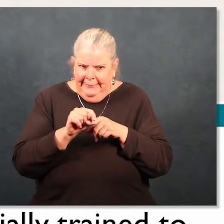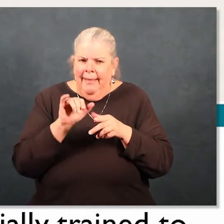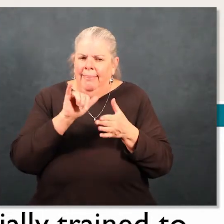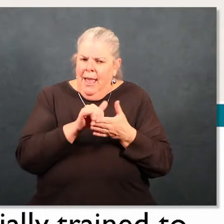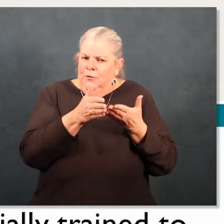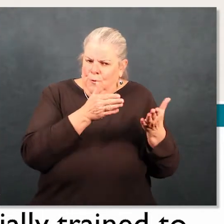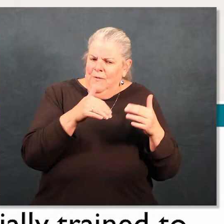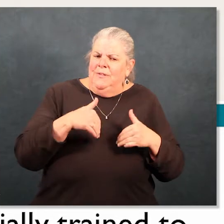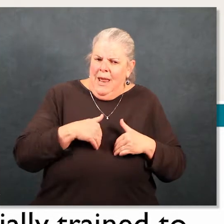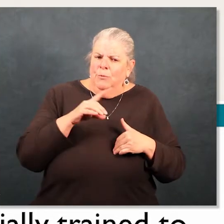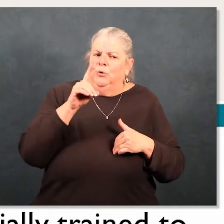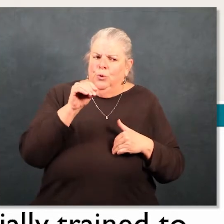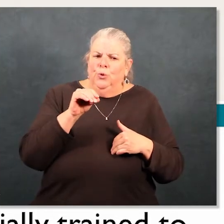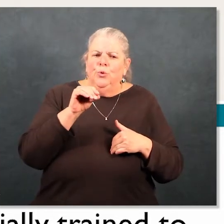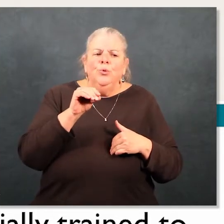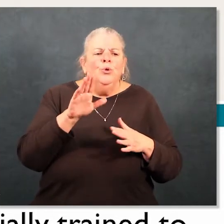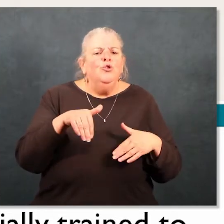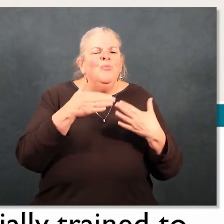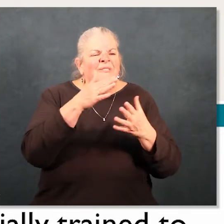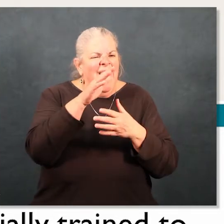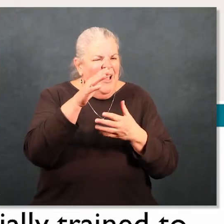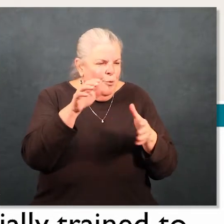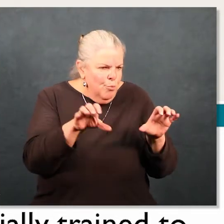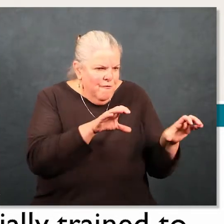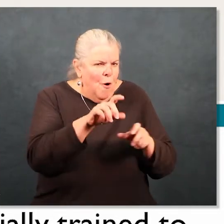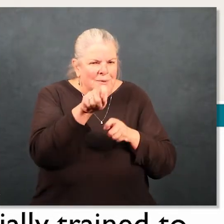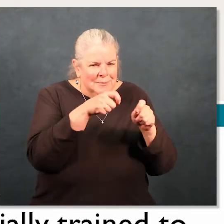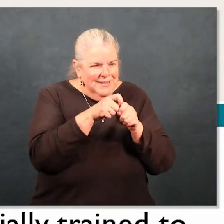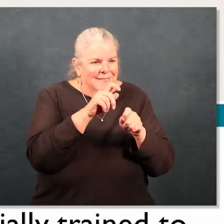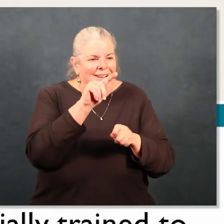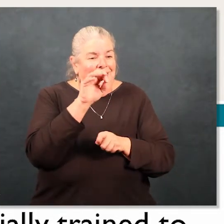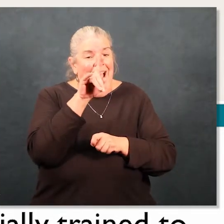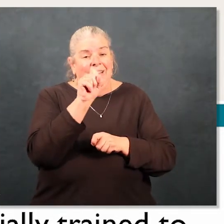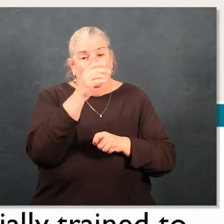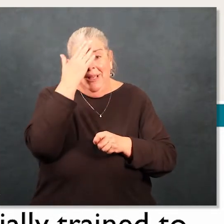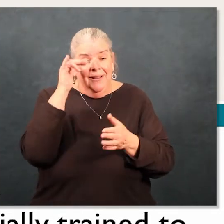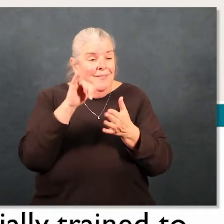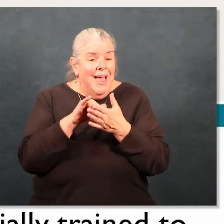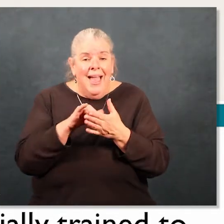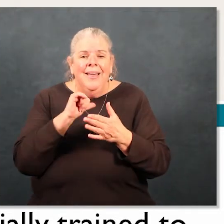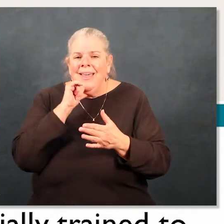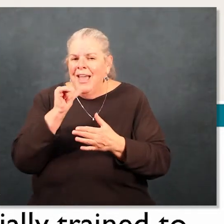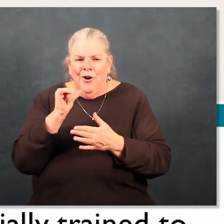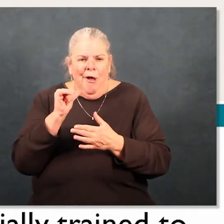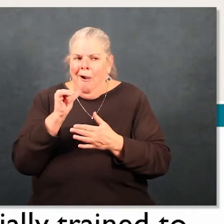to perform a specific task. And so, because of that they're not considered service animals